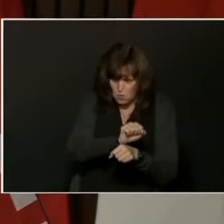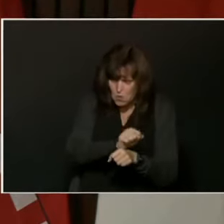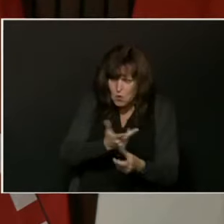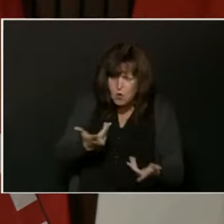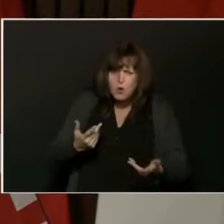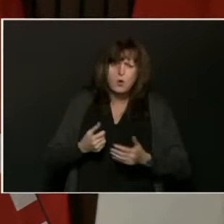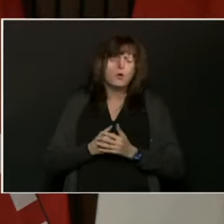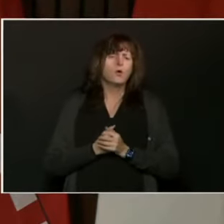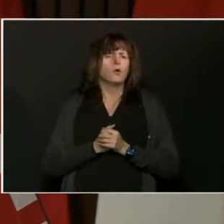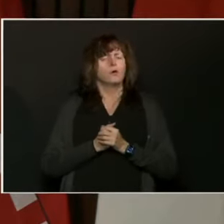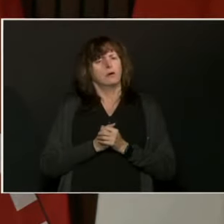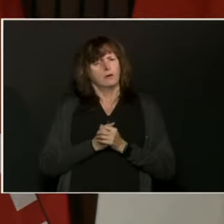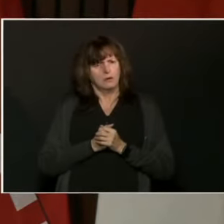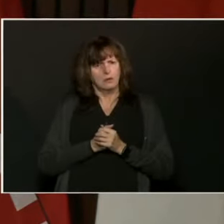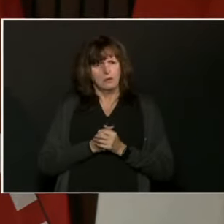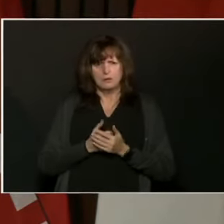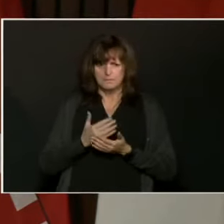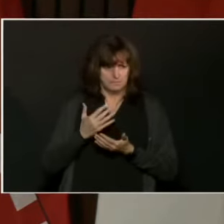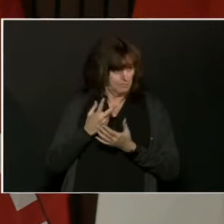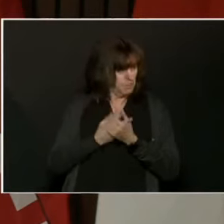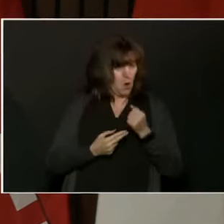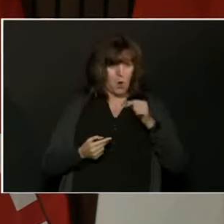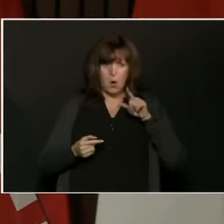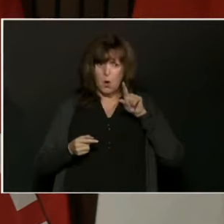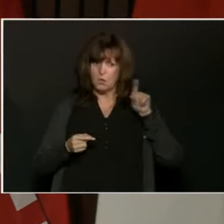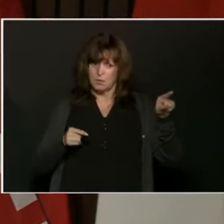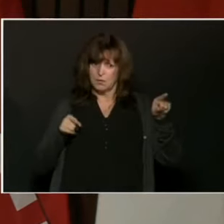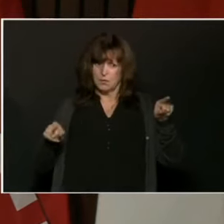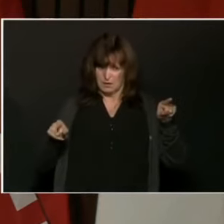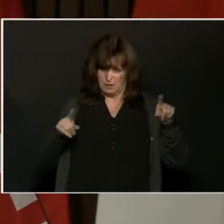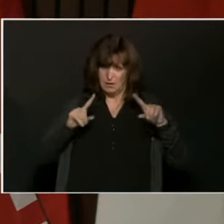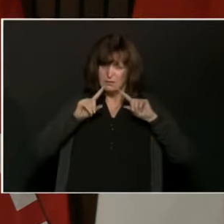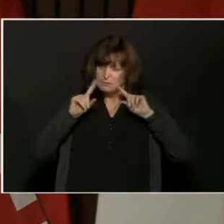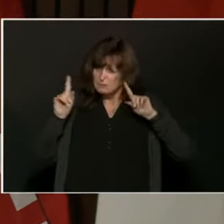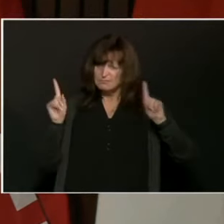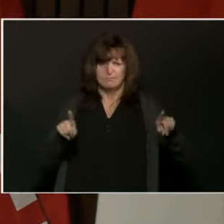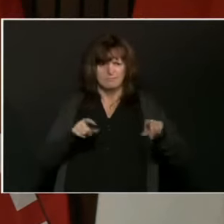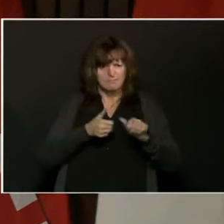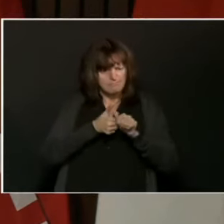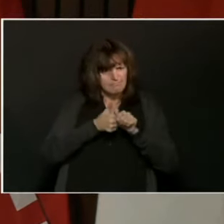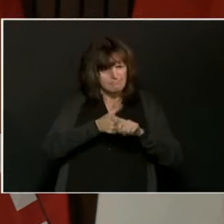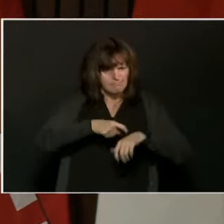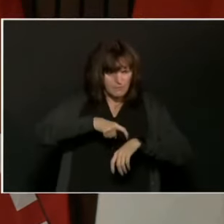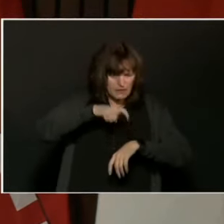AT HOME, IT WAS VERY STRONG